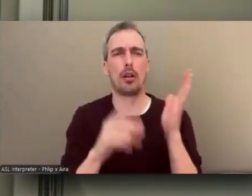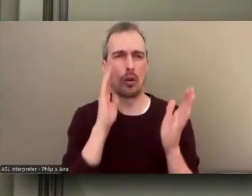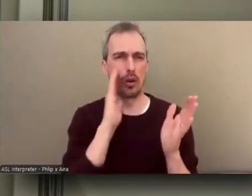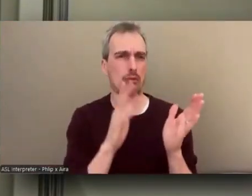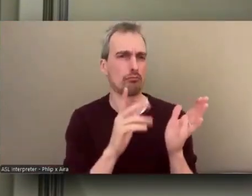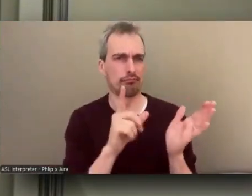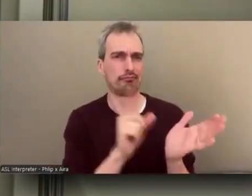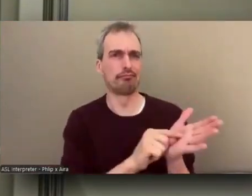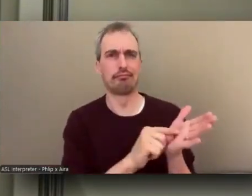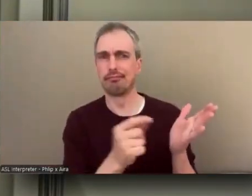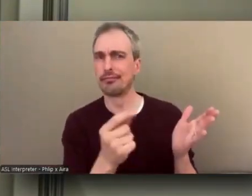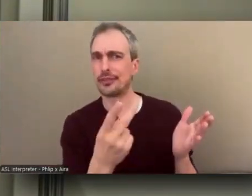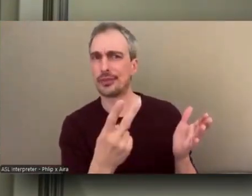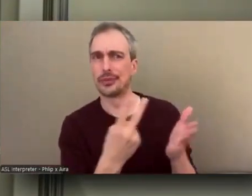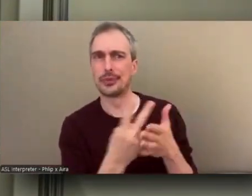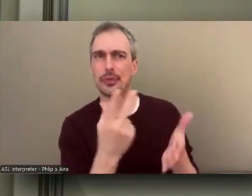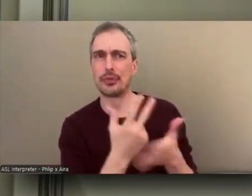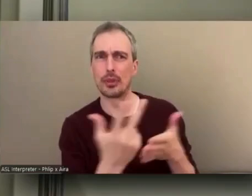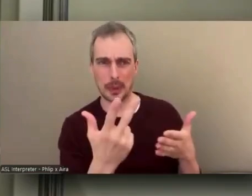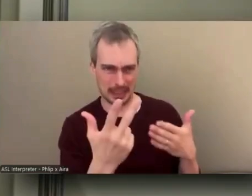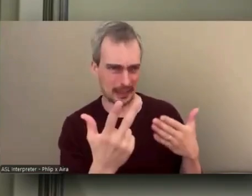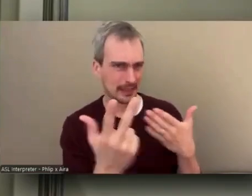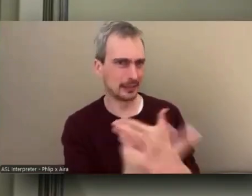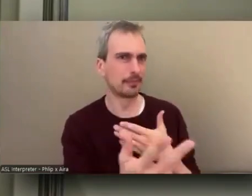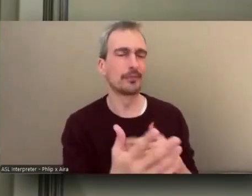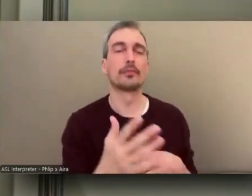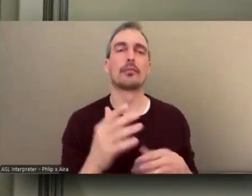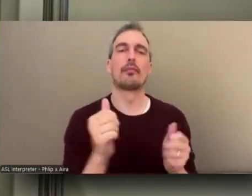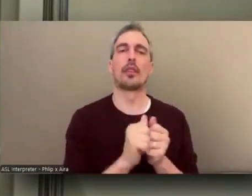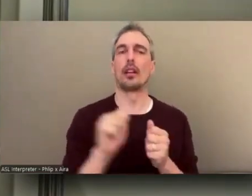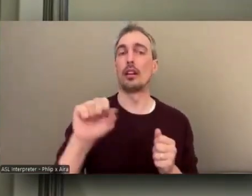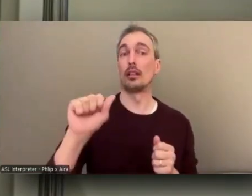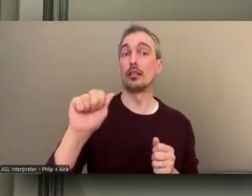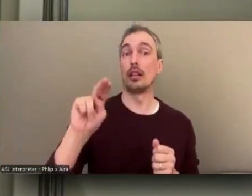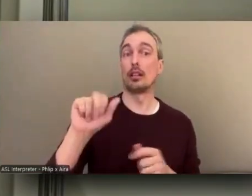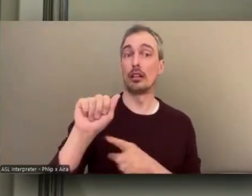Where we're gonna talk a lot about how Asana uses our end to end testing framework.